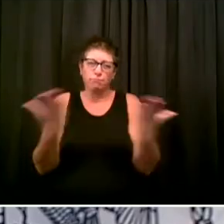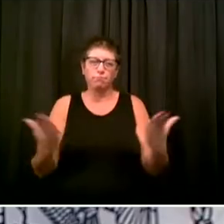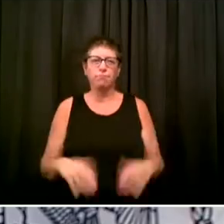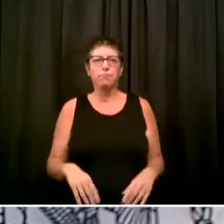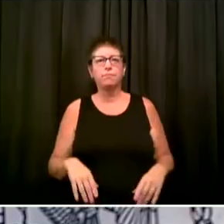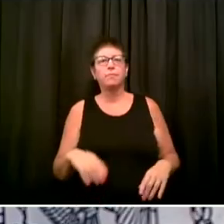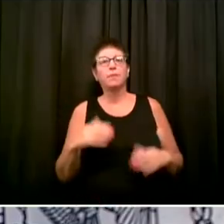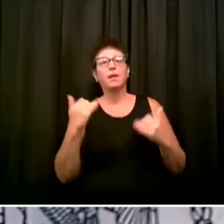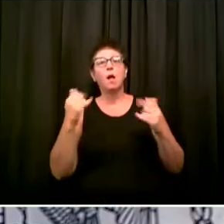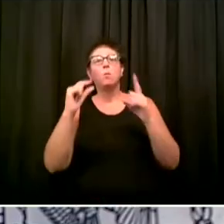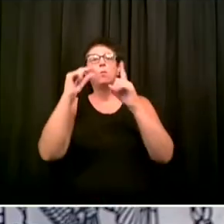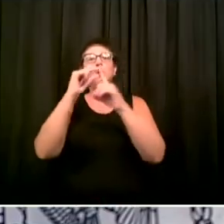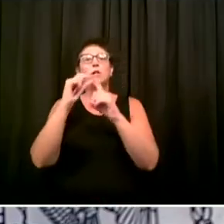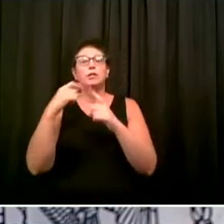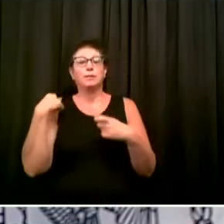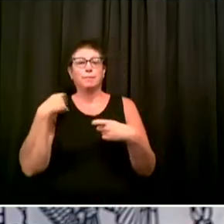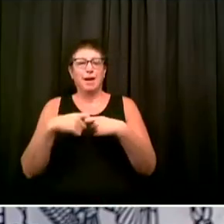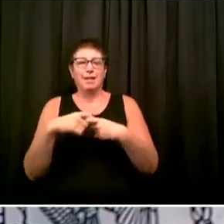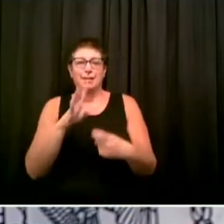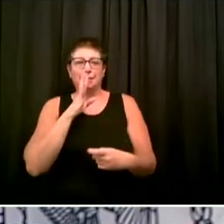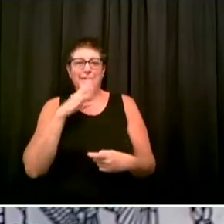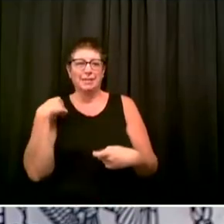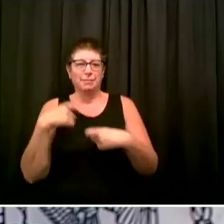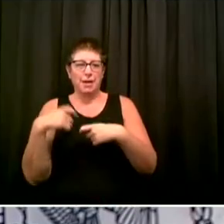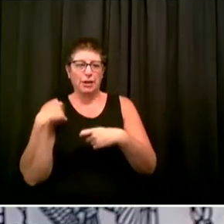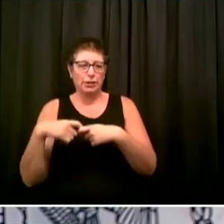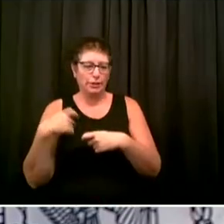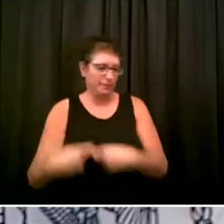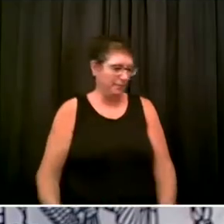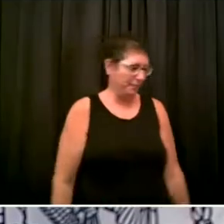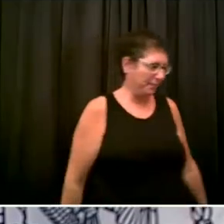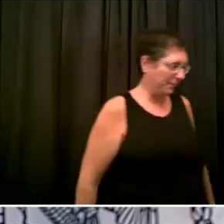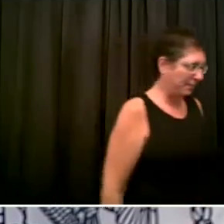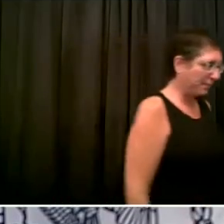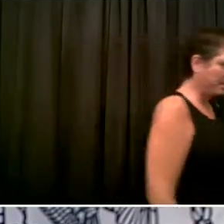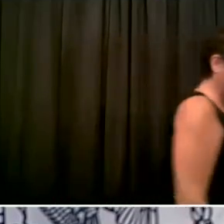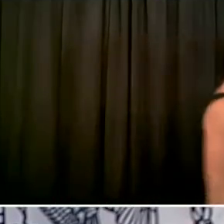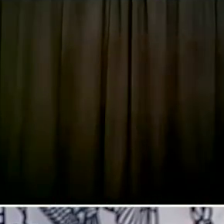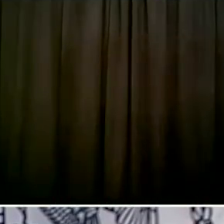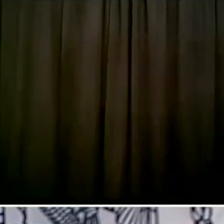NEW YORKERS, WHO HAVE FOUGHT BACK AND REALLY BEEN